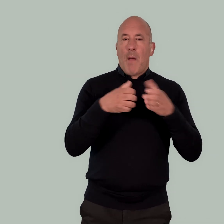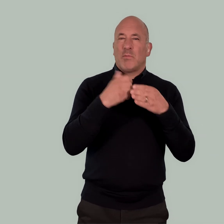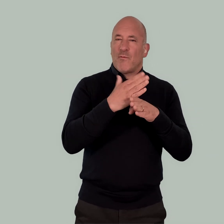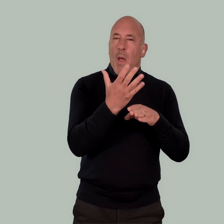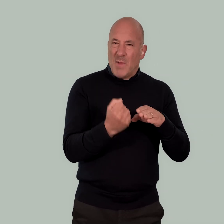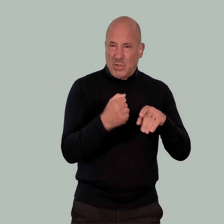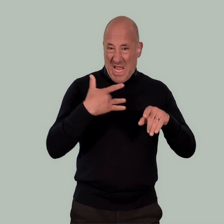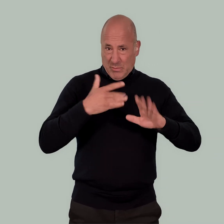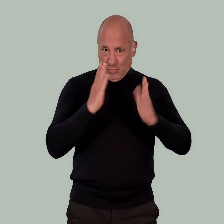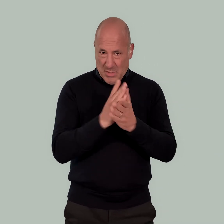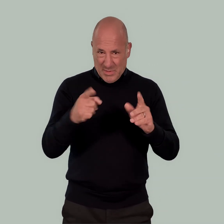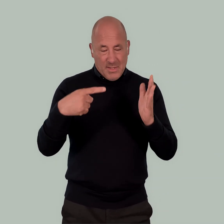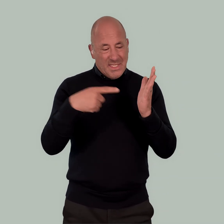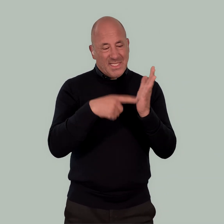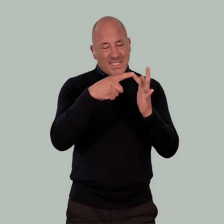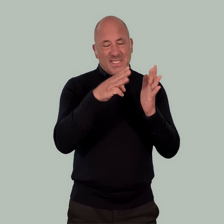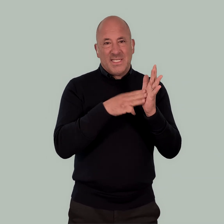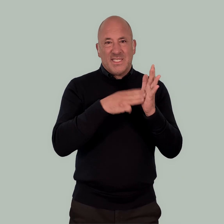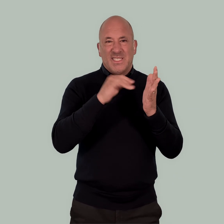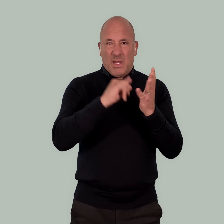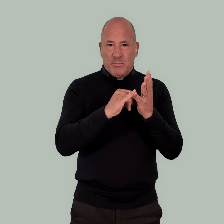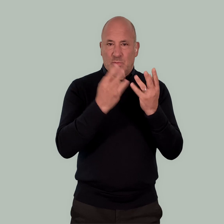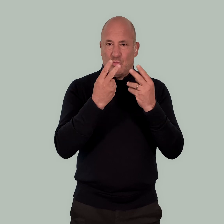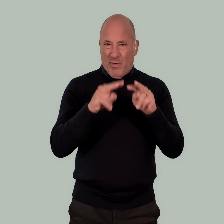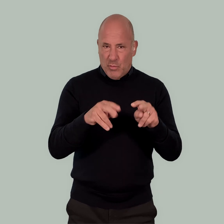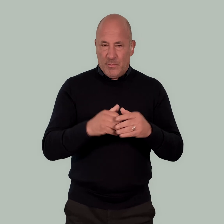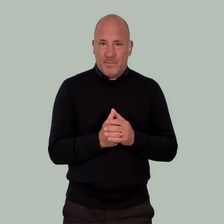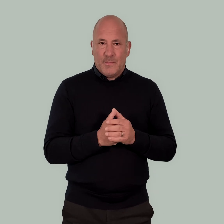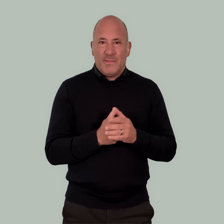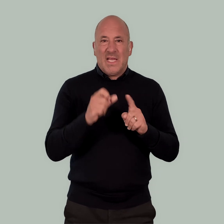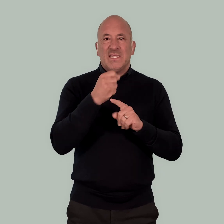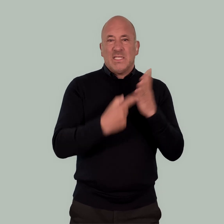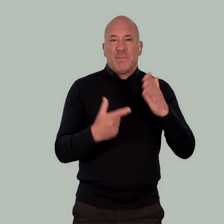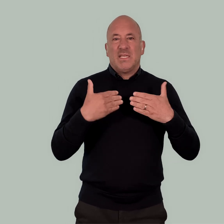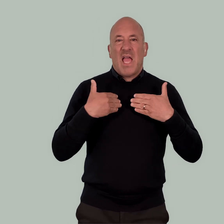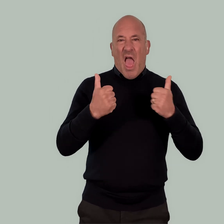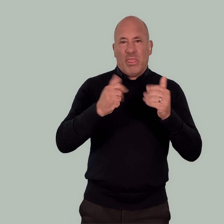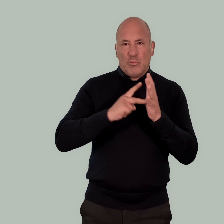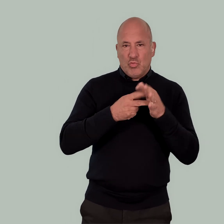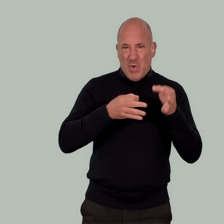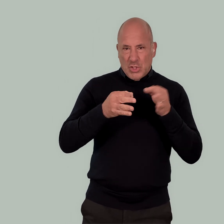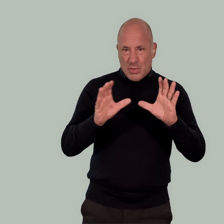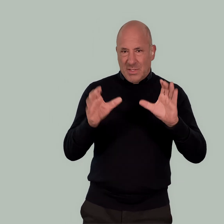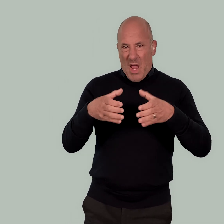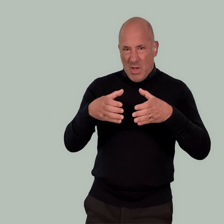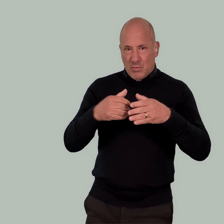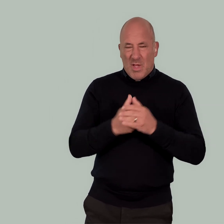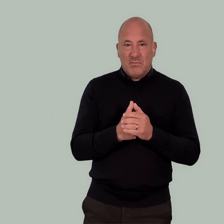to the Department for Work and Pensions at the following address: The Timms Review Disability and Health Strategy Directorate